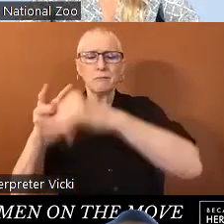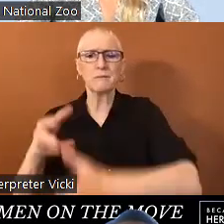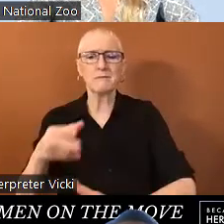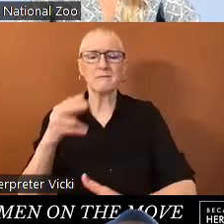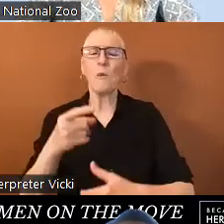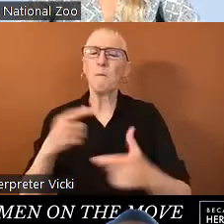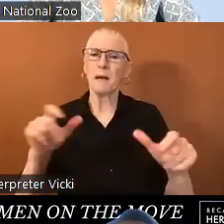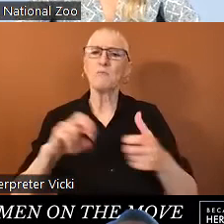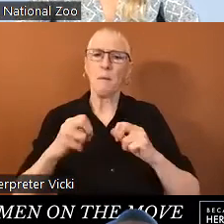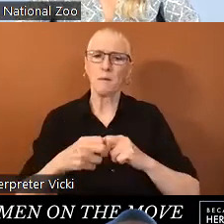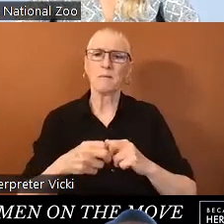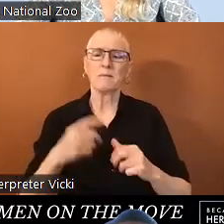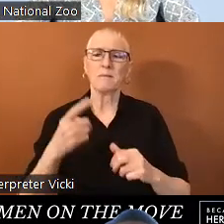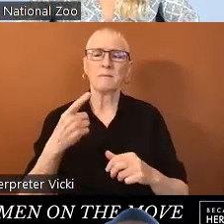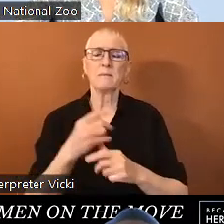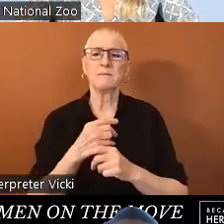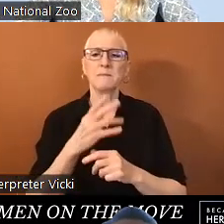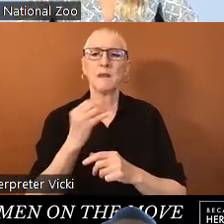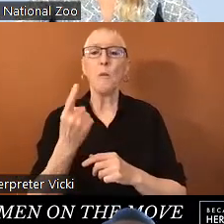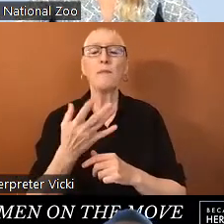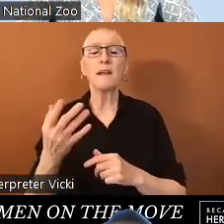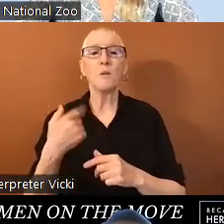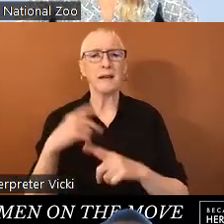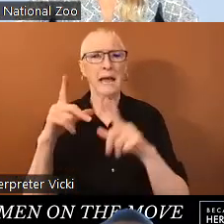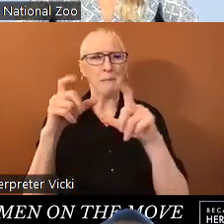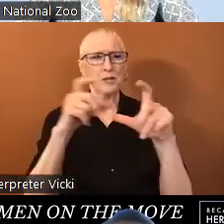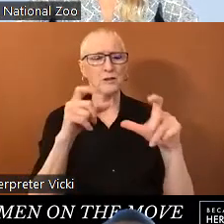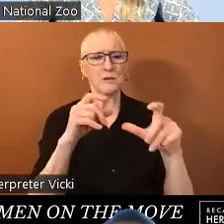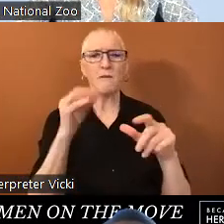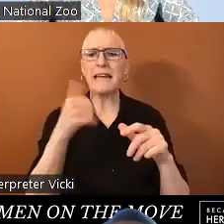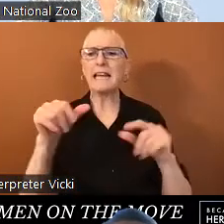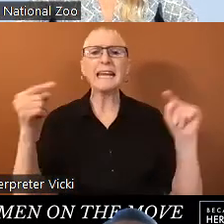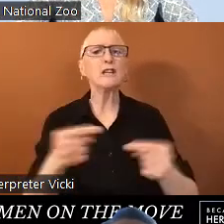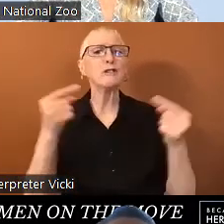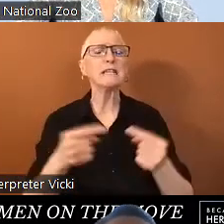and one other thing that we do is we take pictures of any injuries such as entanglements in rope